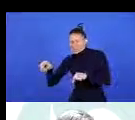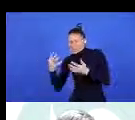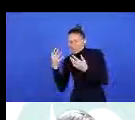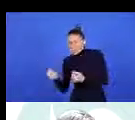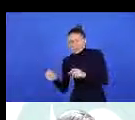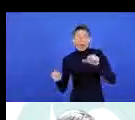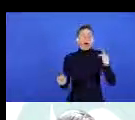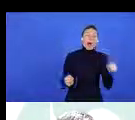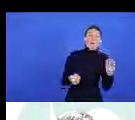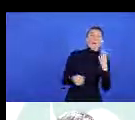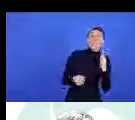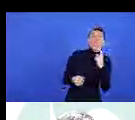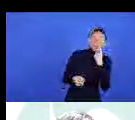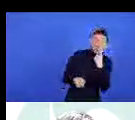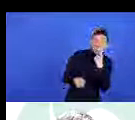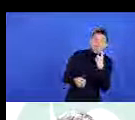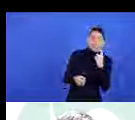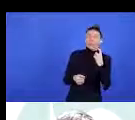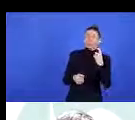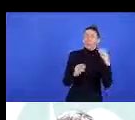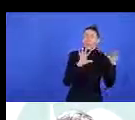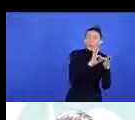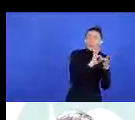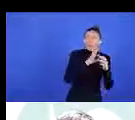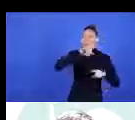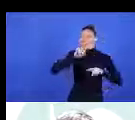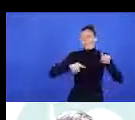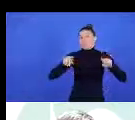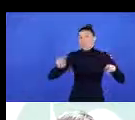one has some kind of induction loop, and the other one